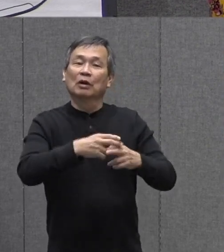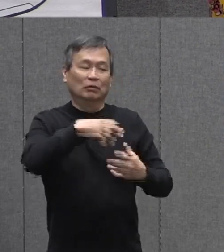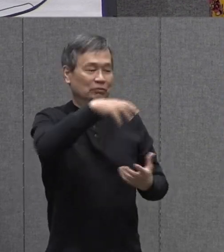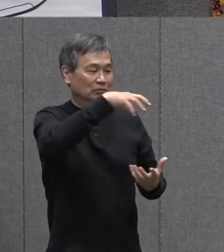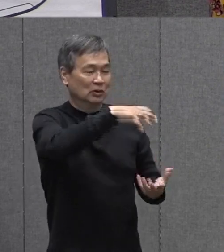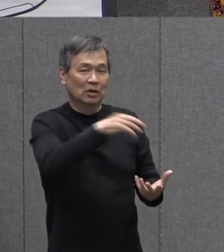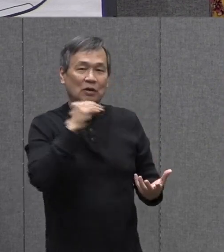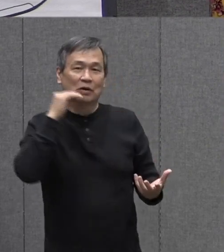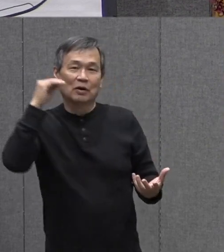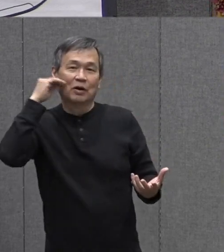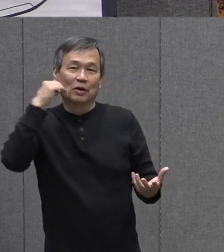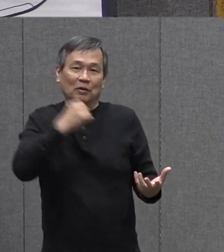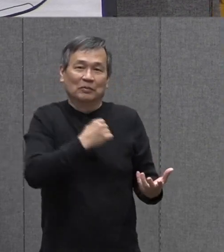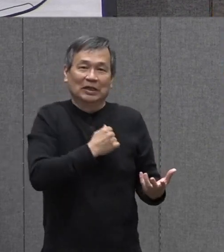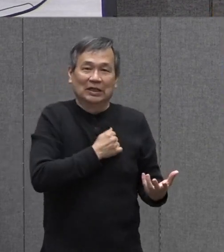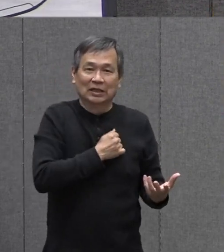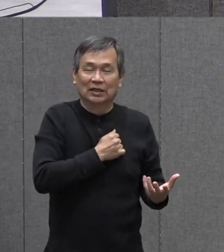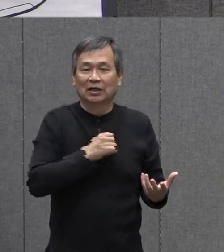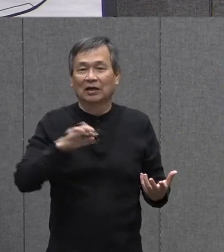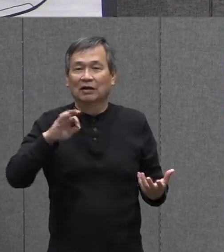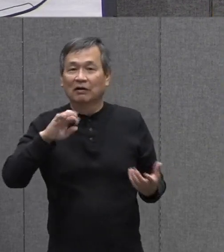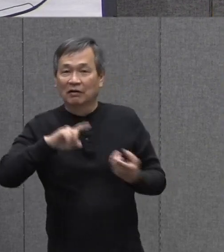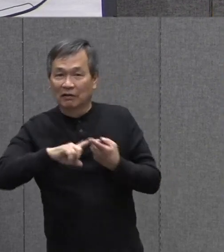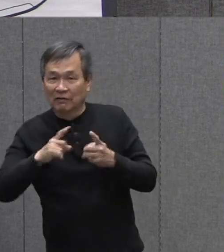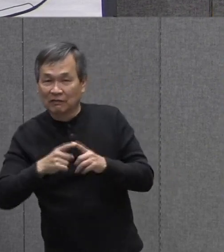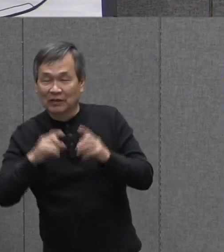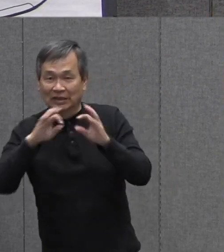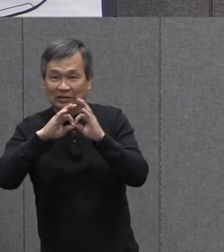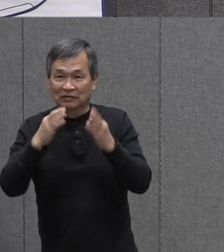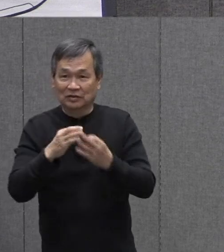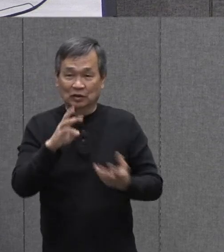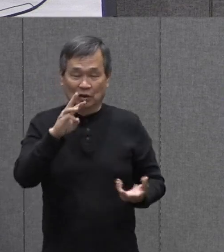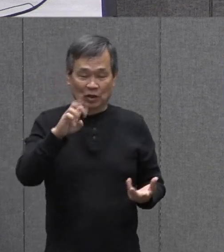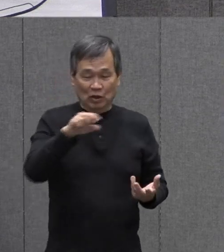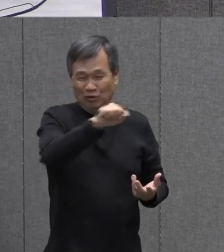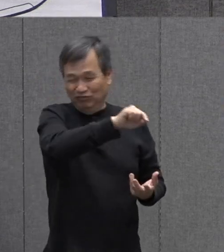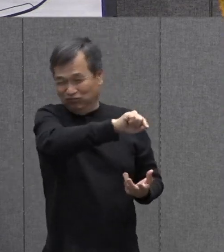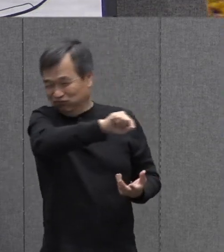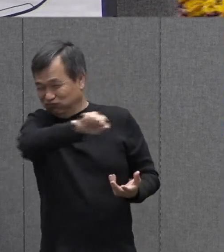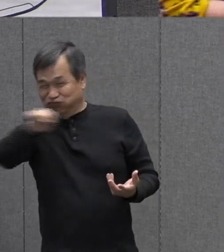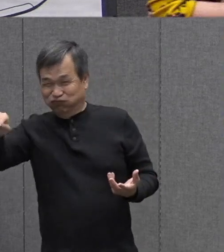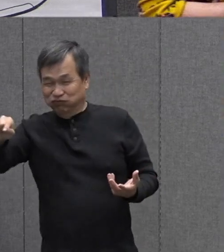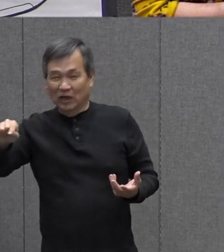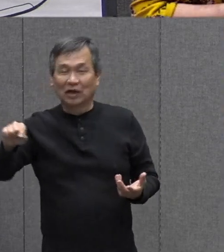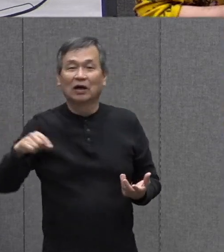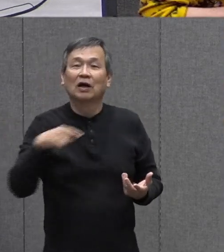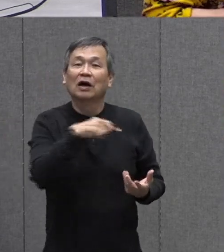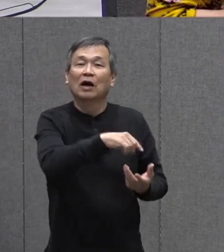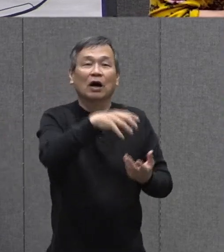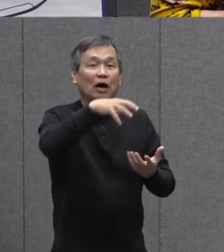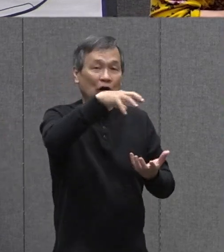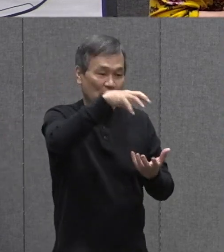"we love our friends and family". So we love friends and family. "Earth is our special home,